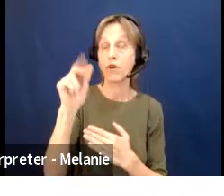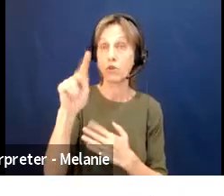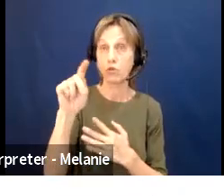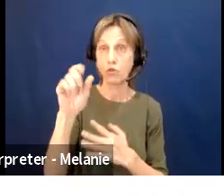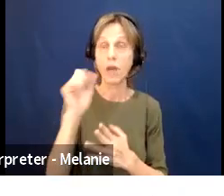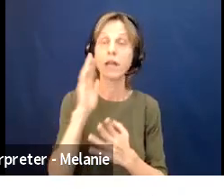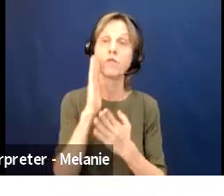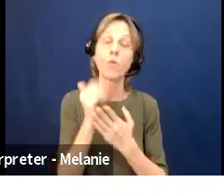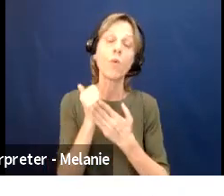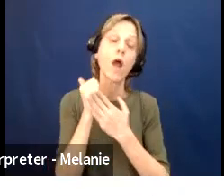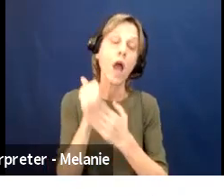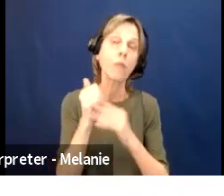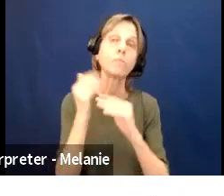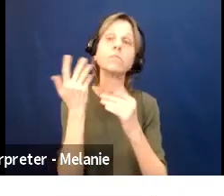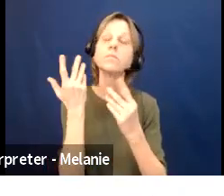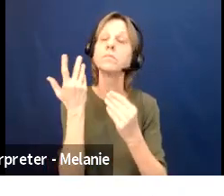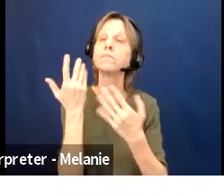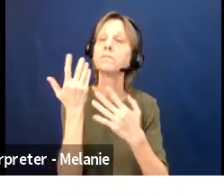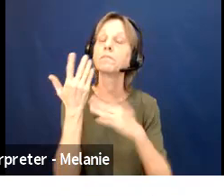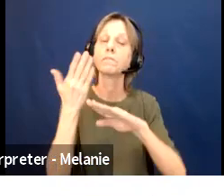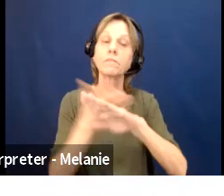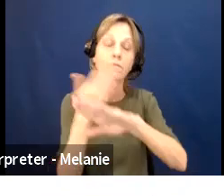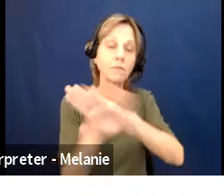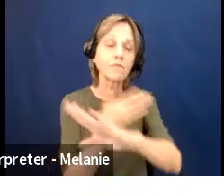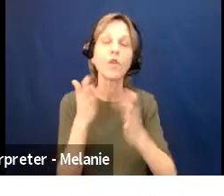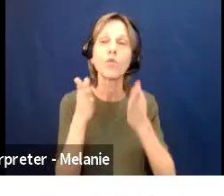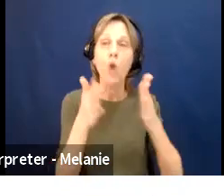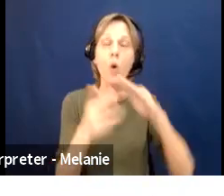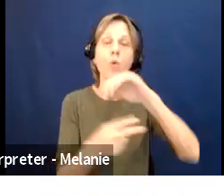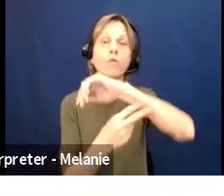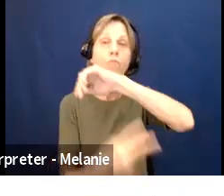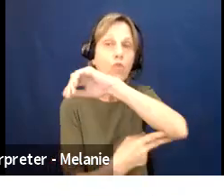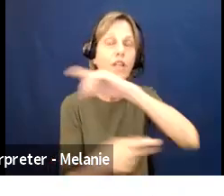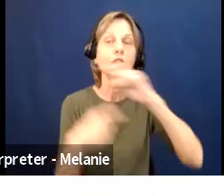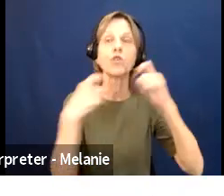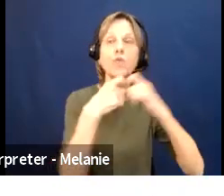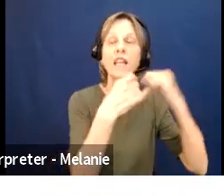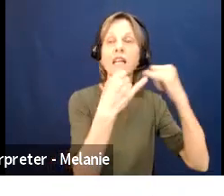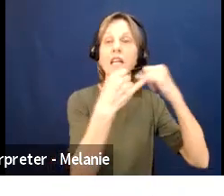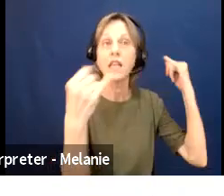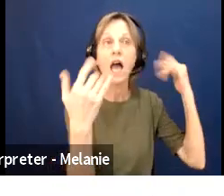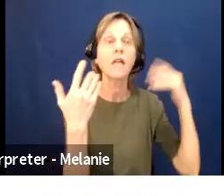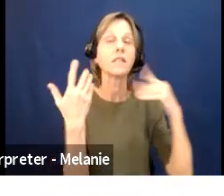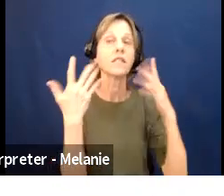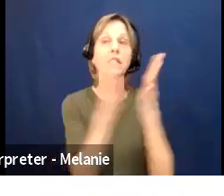infrastructure such as roads bridges utility lines that were damaged or destroyed by the disaster